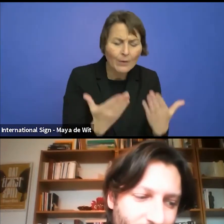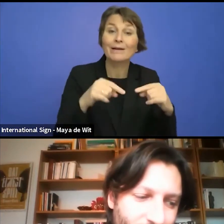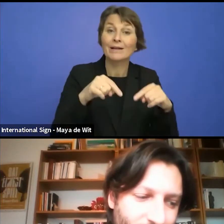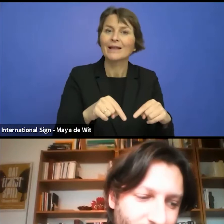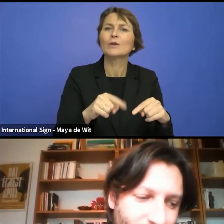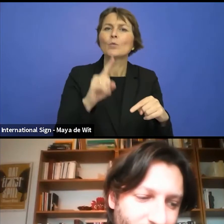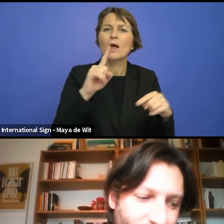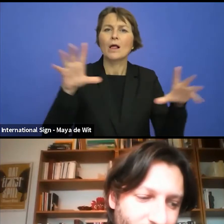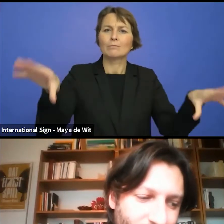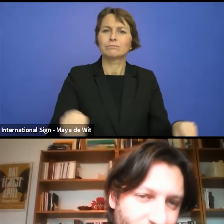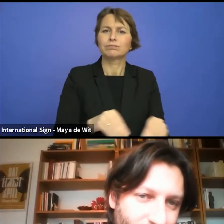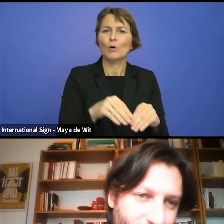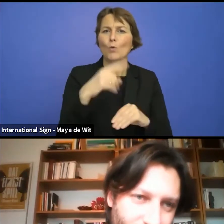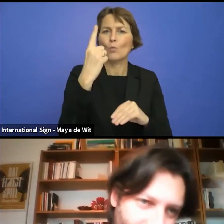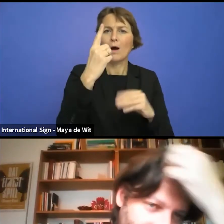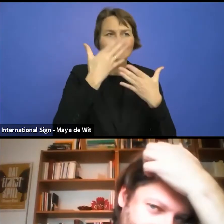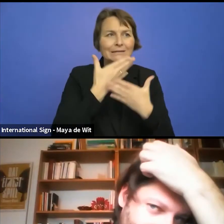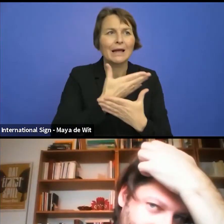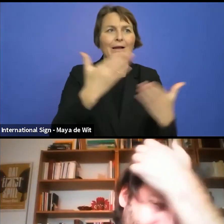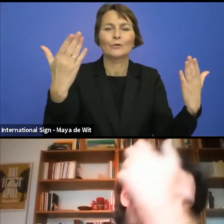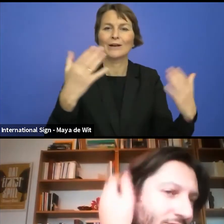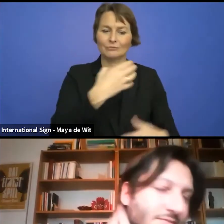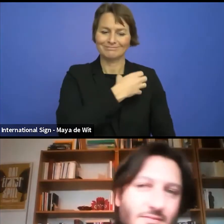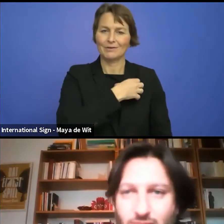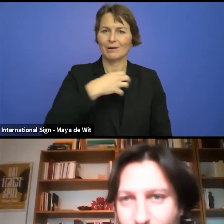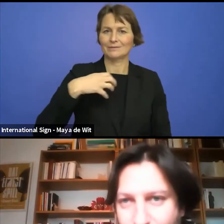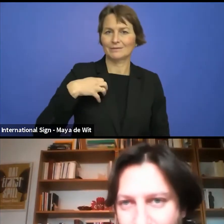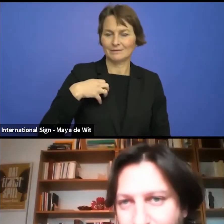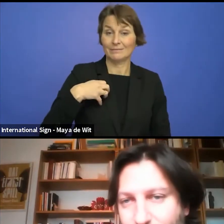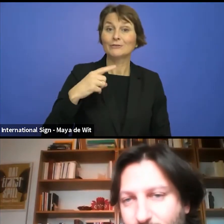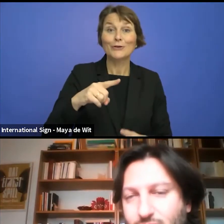It's also the result of this unique several months collaboration process of the European